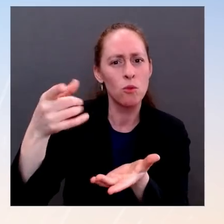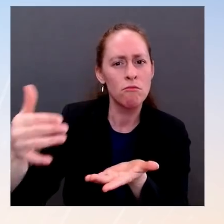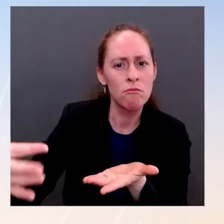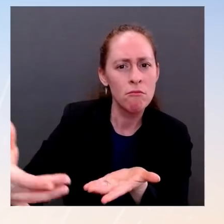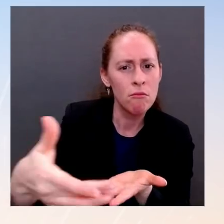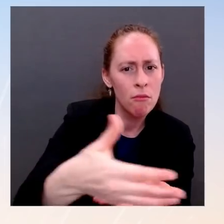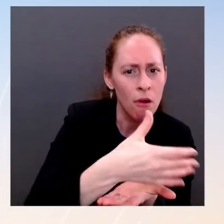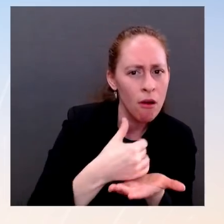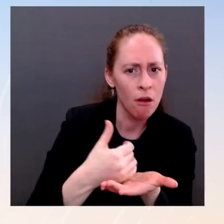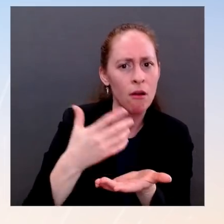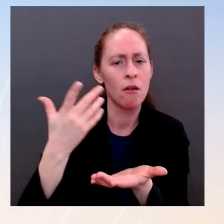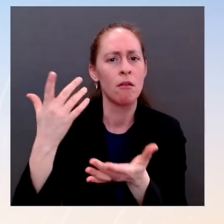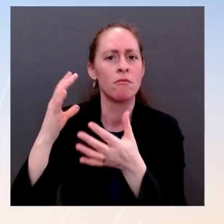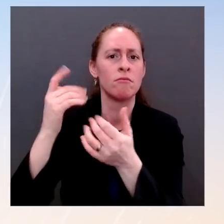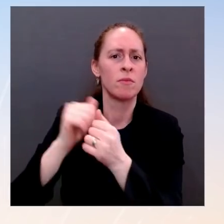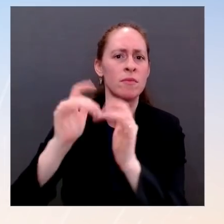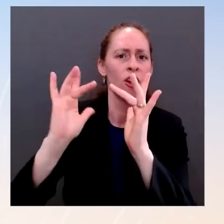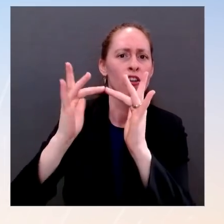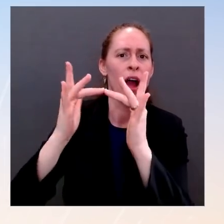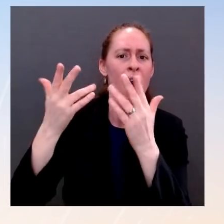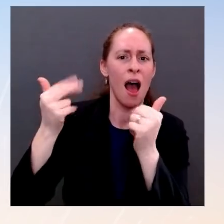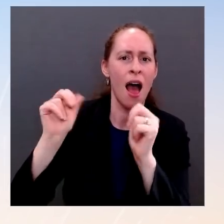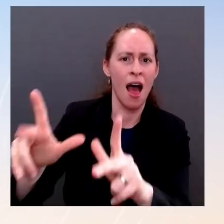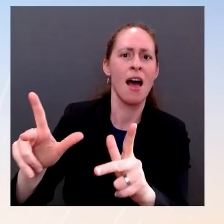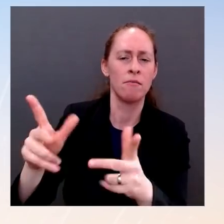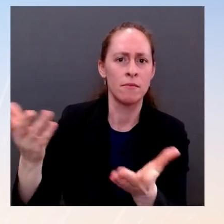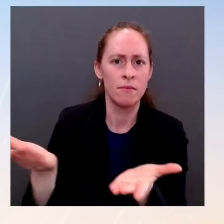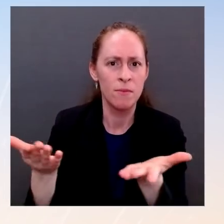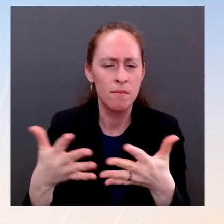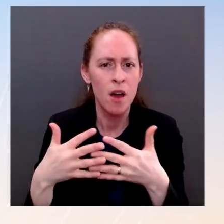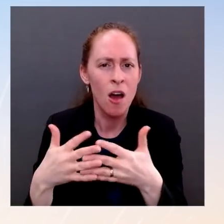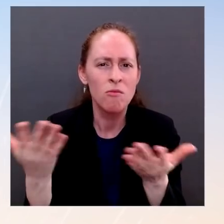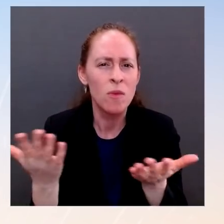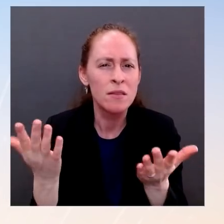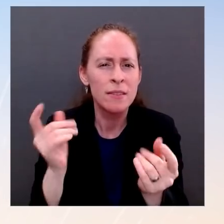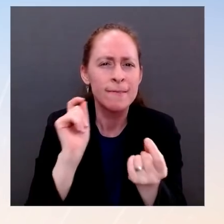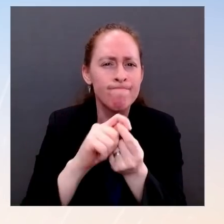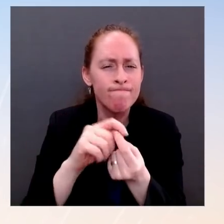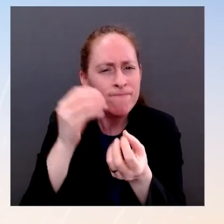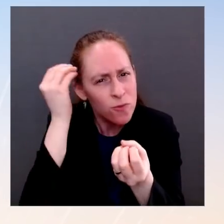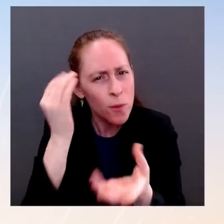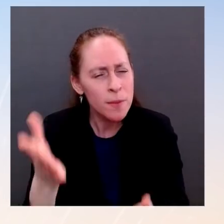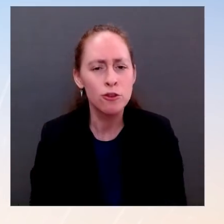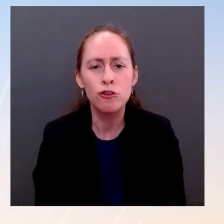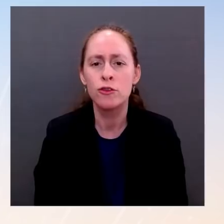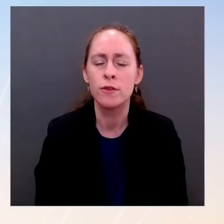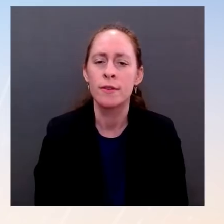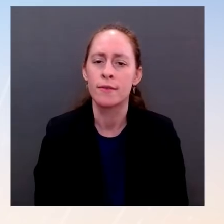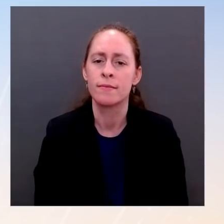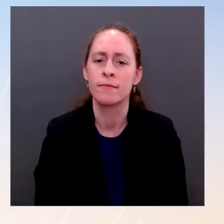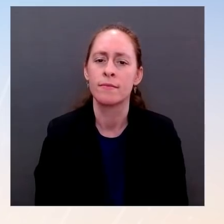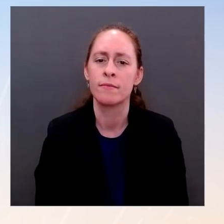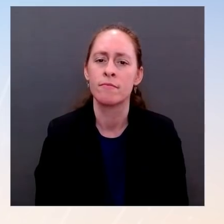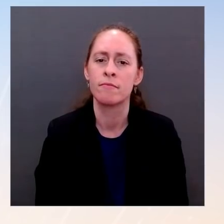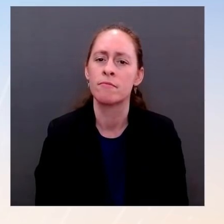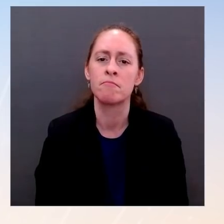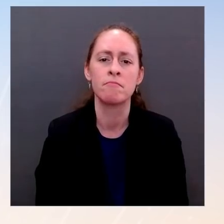But we're making clear that we're preparing for that in case of any contingencies. Ms. Psaki: Ed? Go ahead.